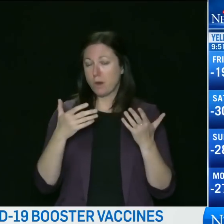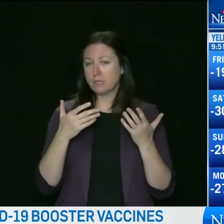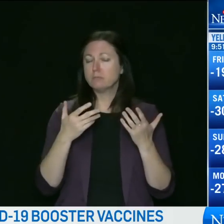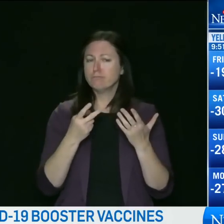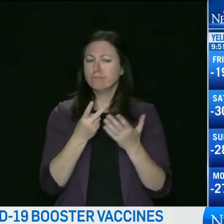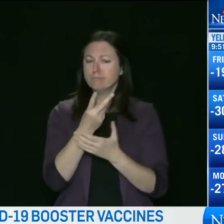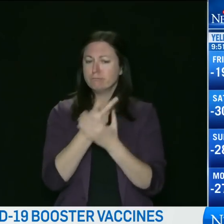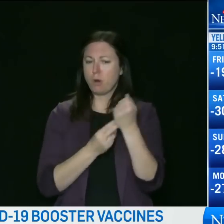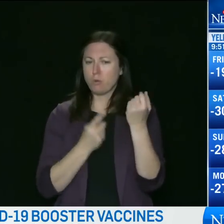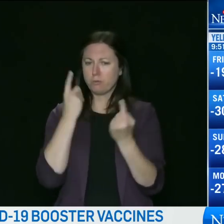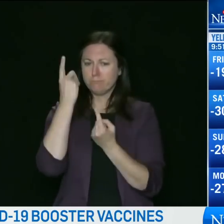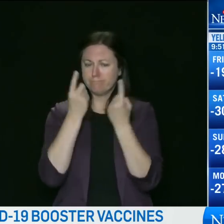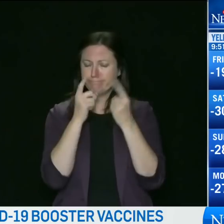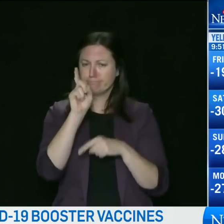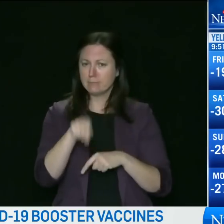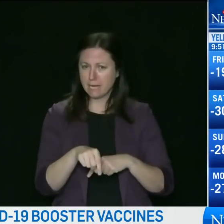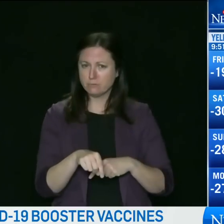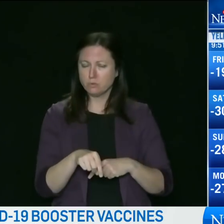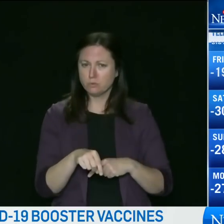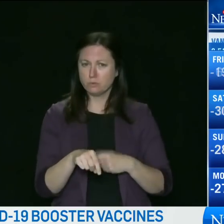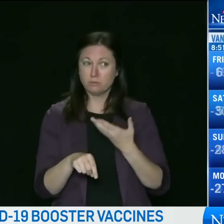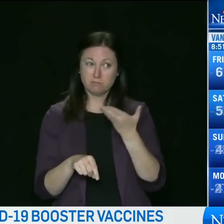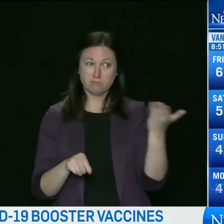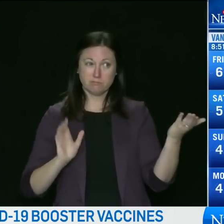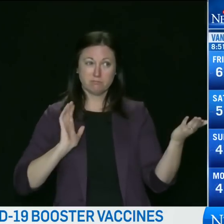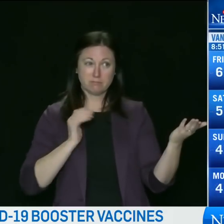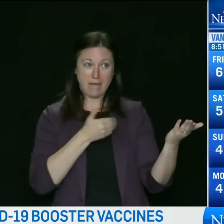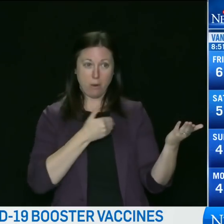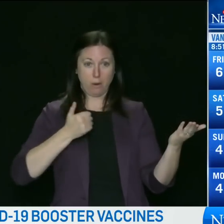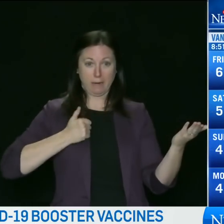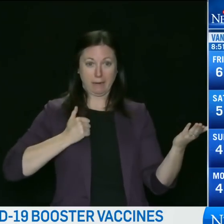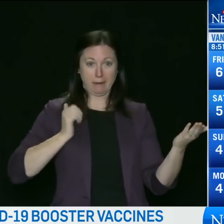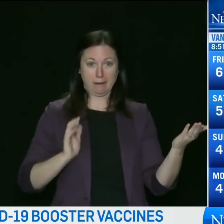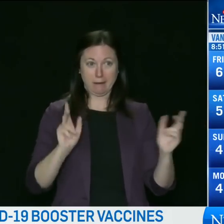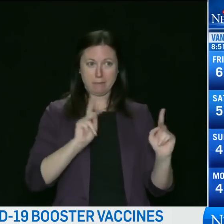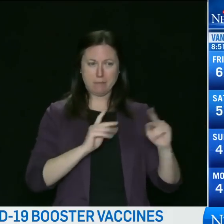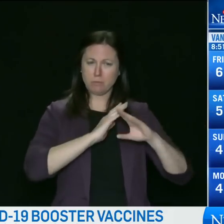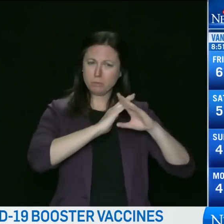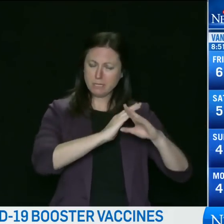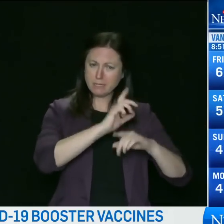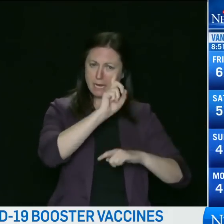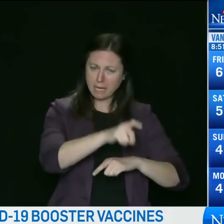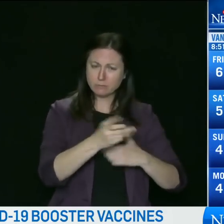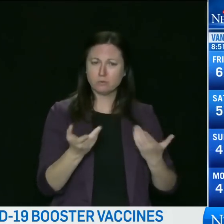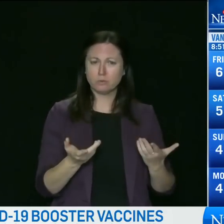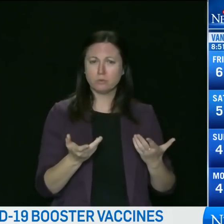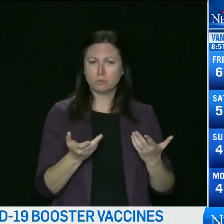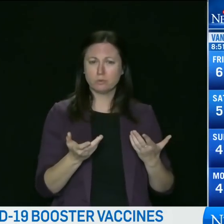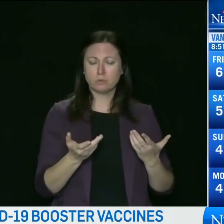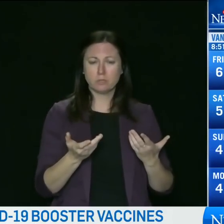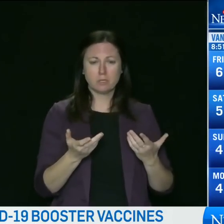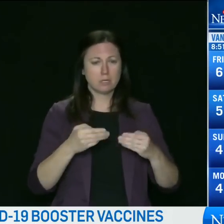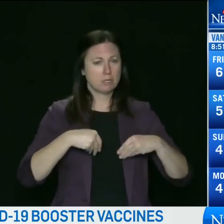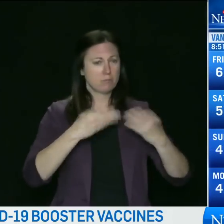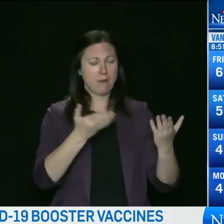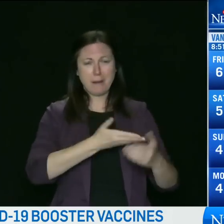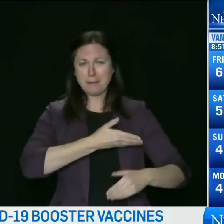CONSIDERATIONS WHICH INCLUDE ETHICS AND EQUITY. ALL I CAN SAY IS THAT WE NEED TO DO BOTH.